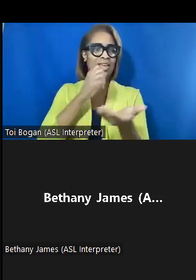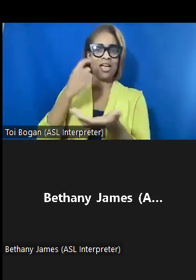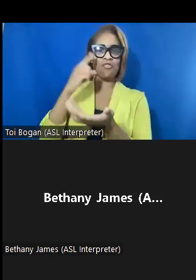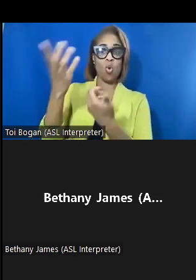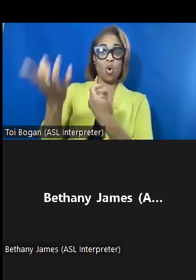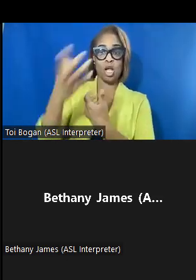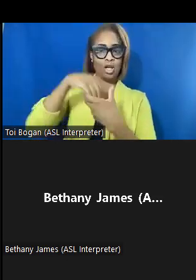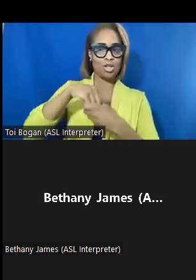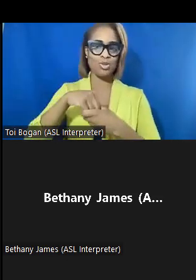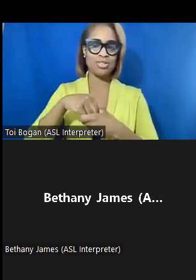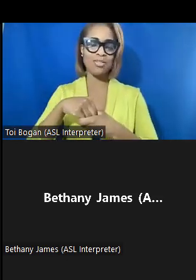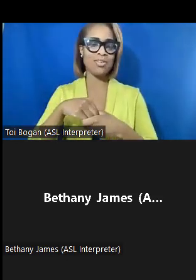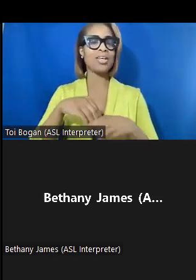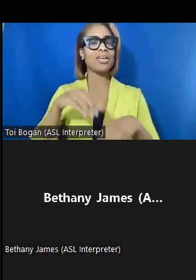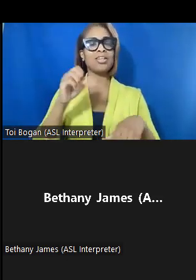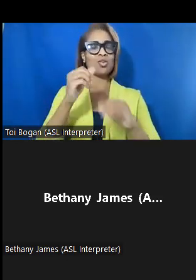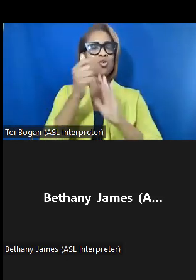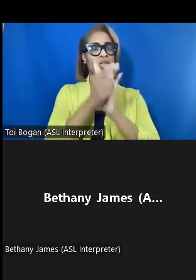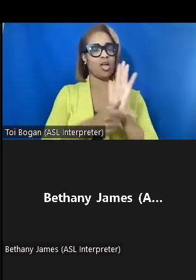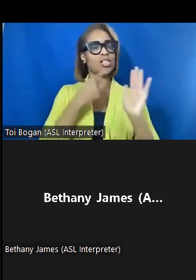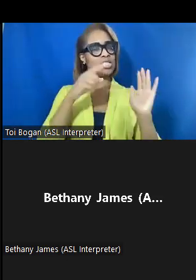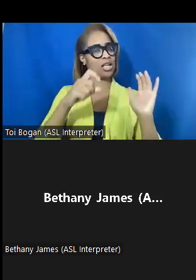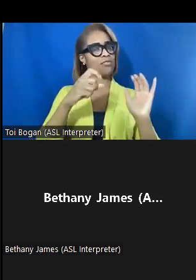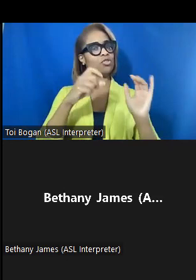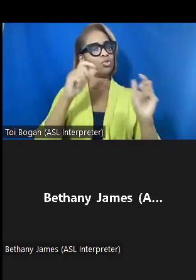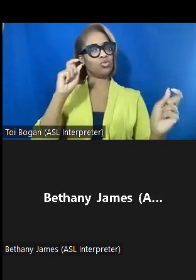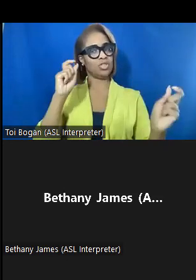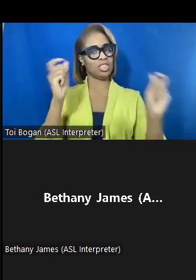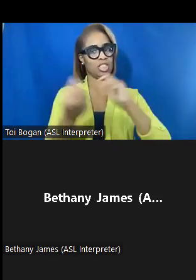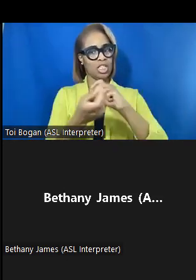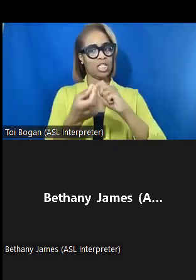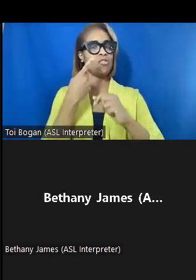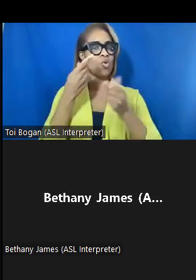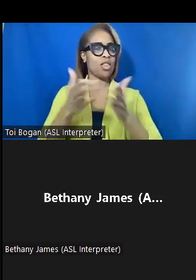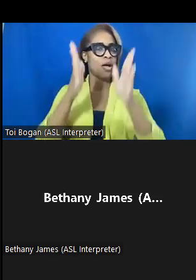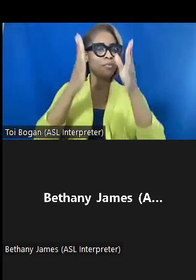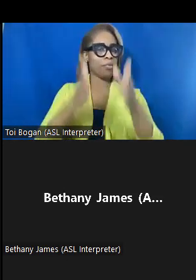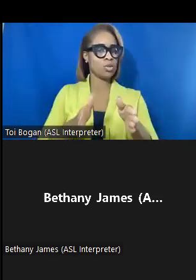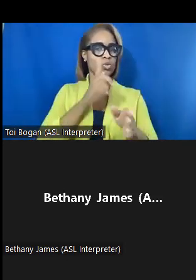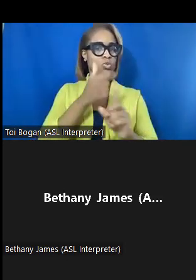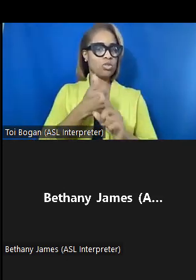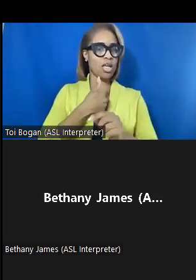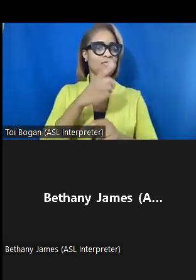So the law says, you know, we have to make those changes to allow people with disabilities to participate, and here are some examples.